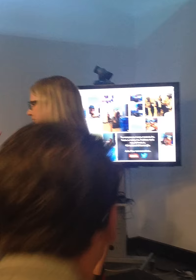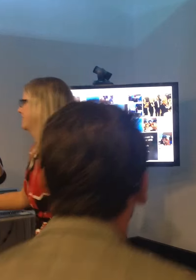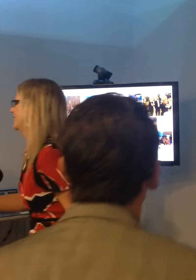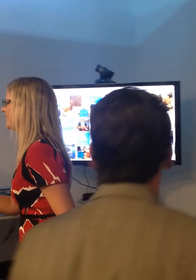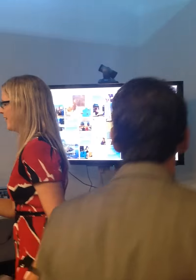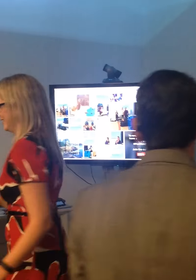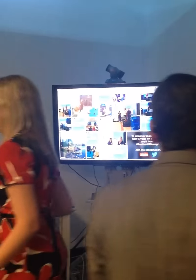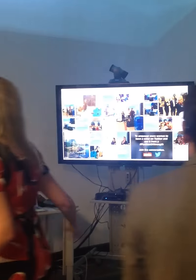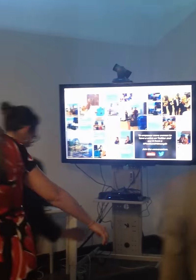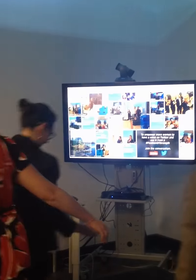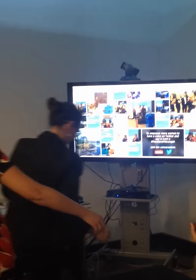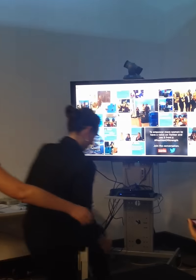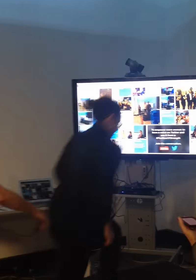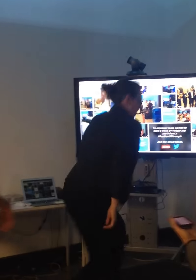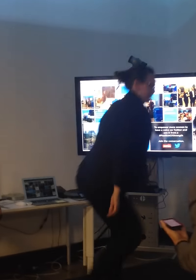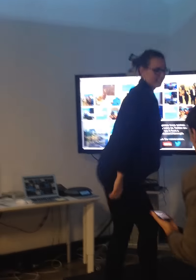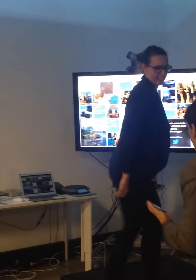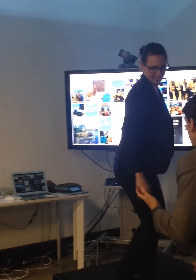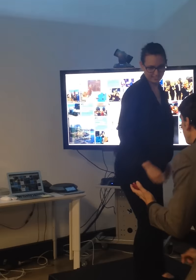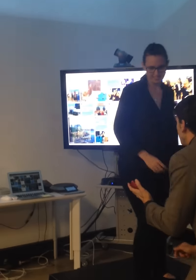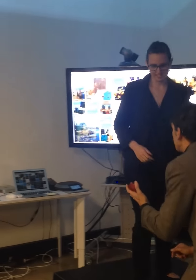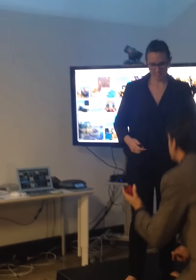AUDIENCE: